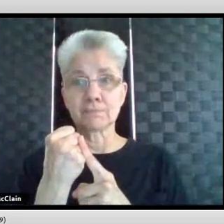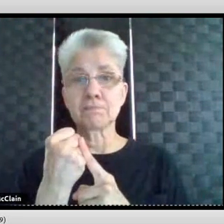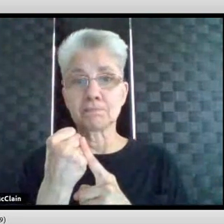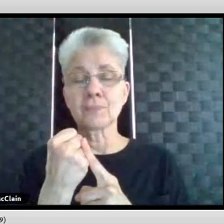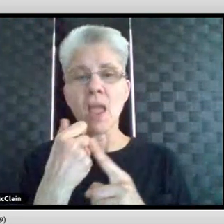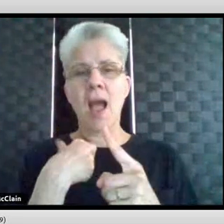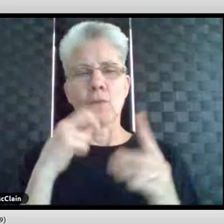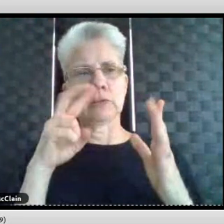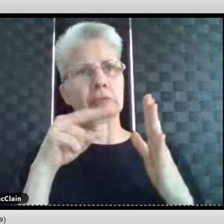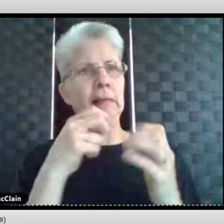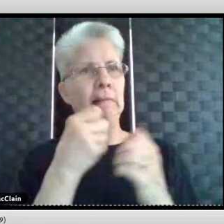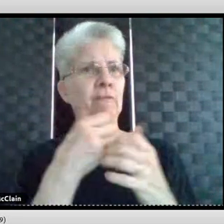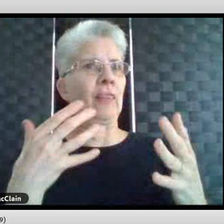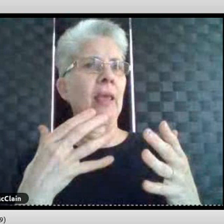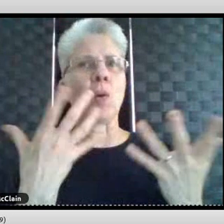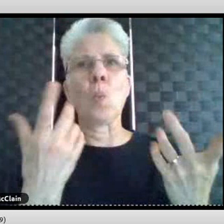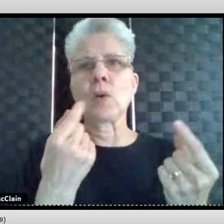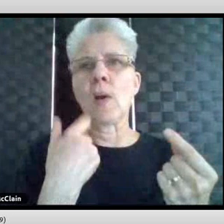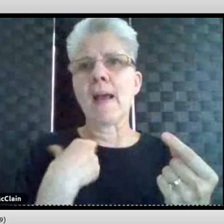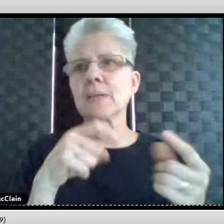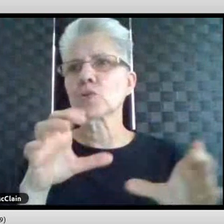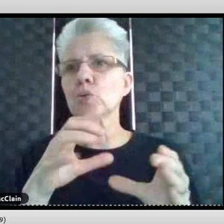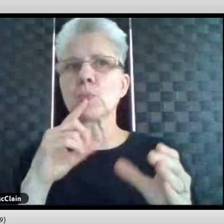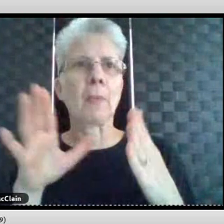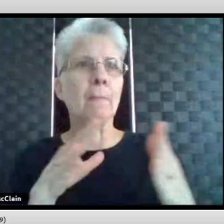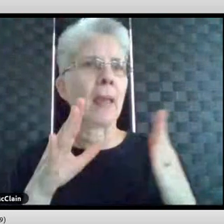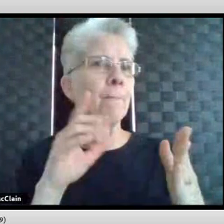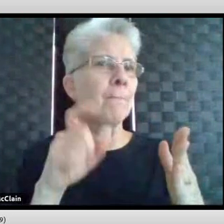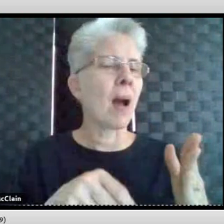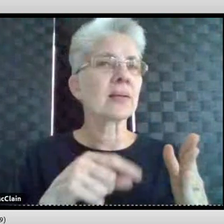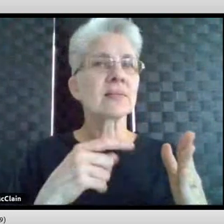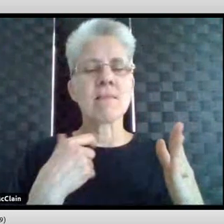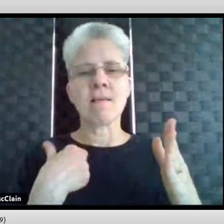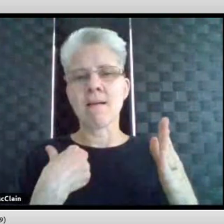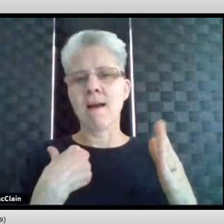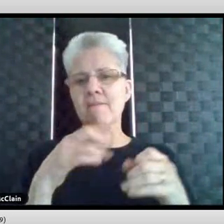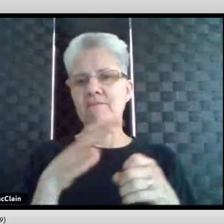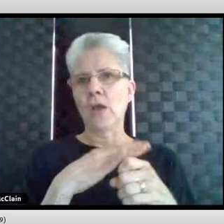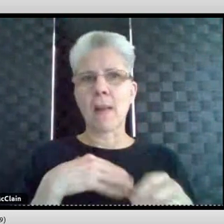I was reading everything -- "What do I need to do to be prepared?" I filled my bathtub with water,